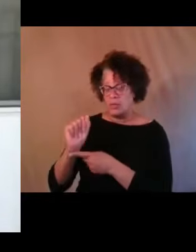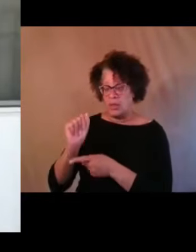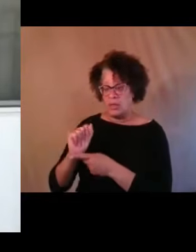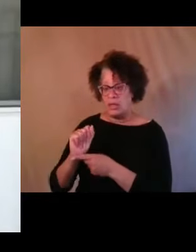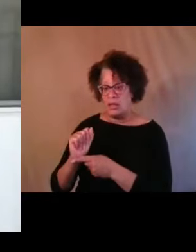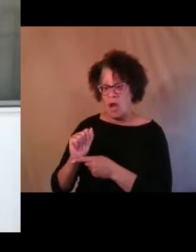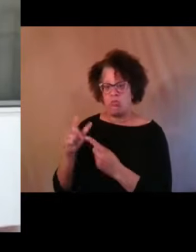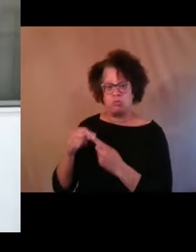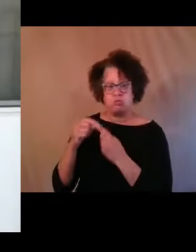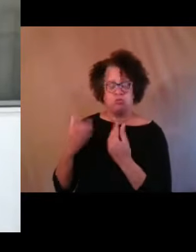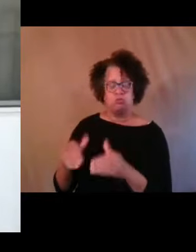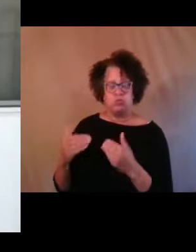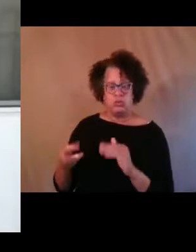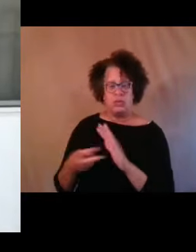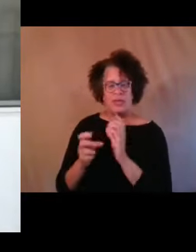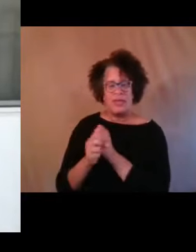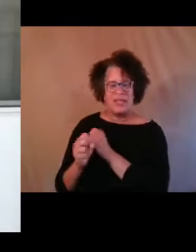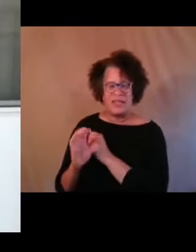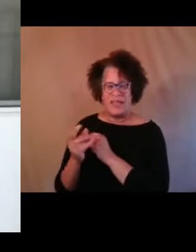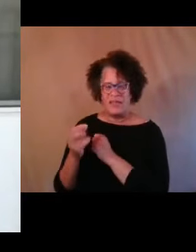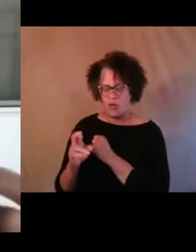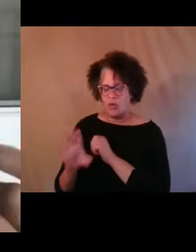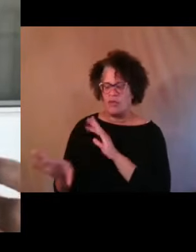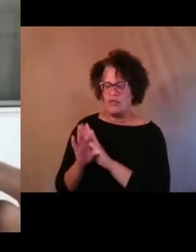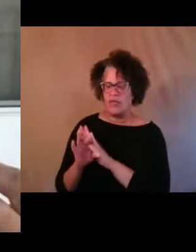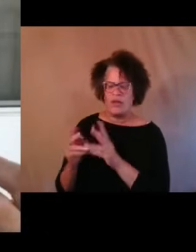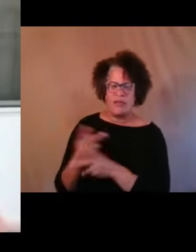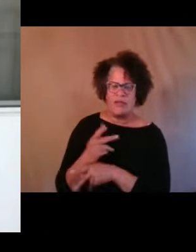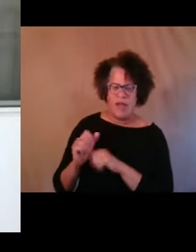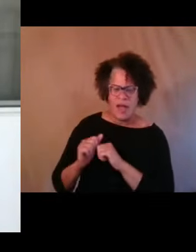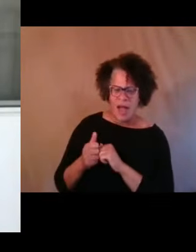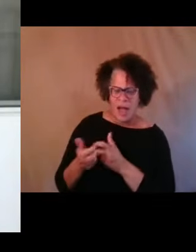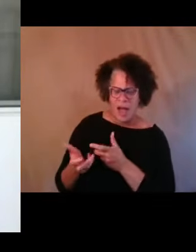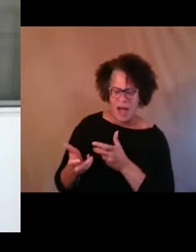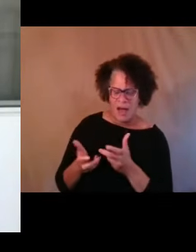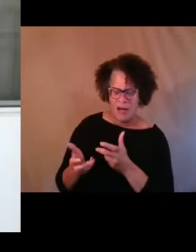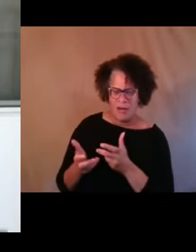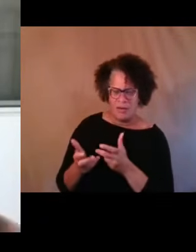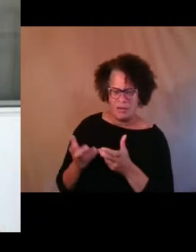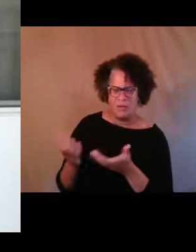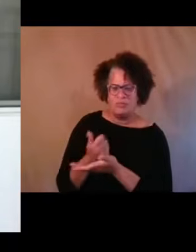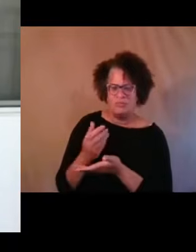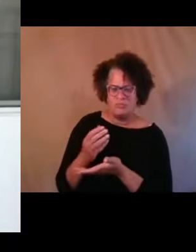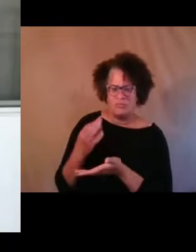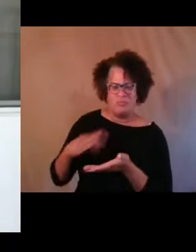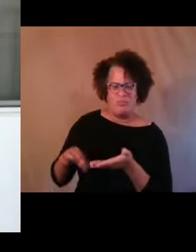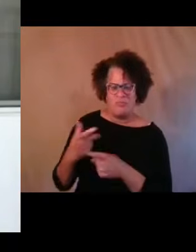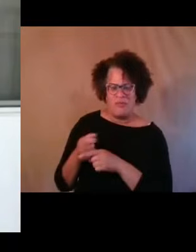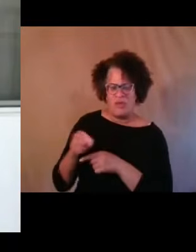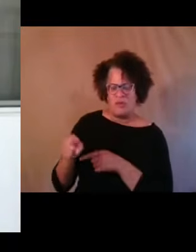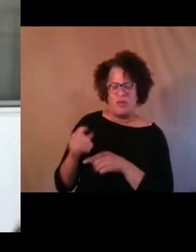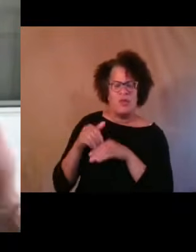Your slave owner may find a way to make money off you by sending you off to exhibits.